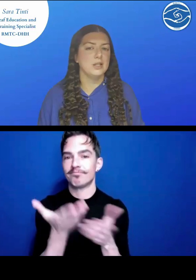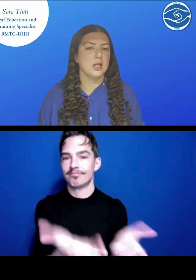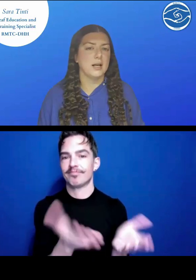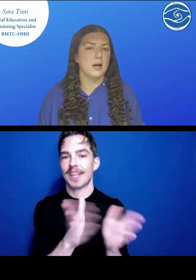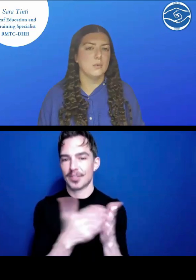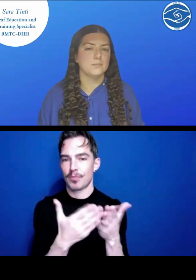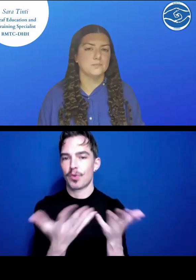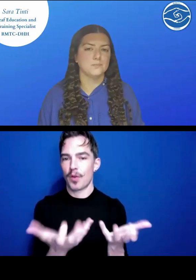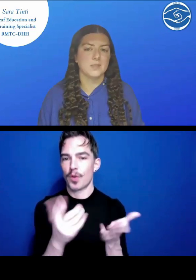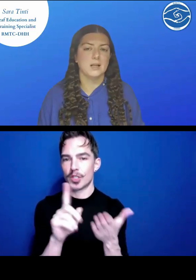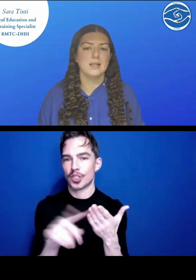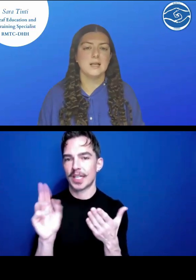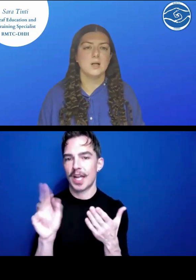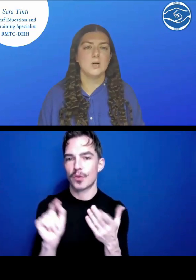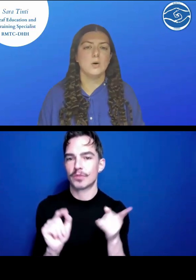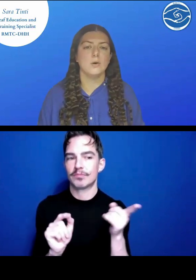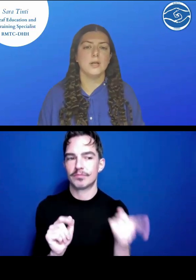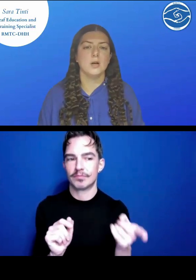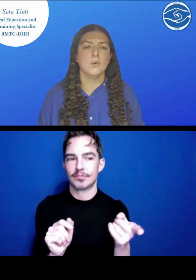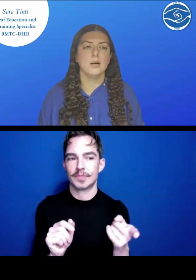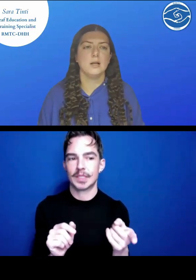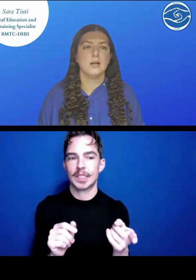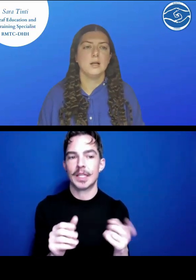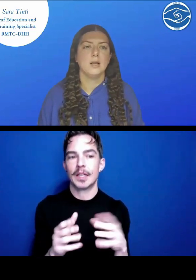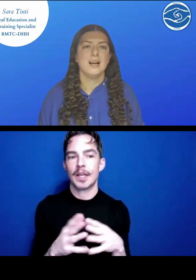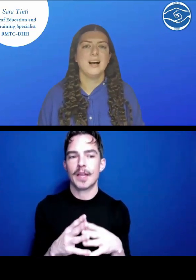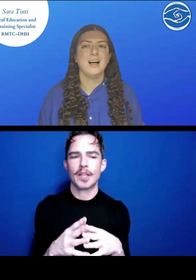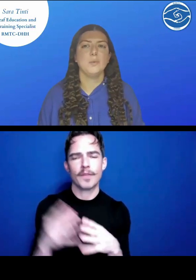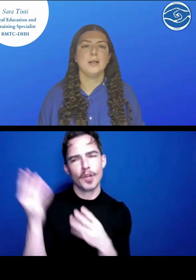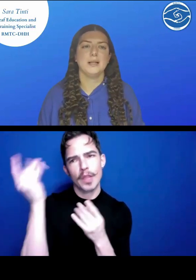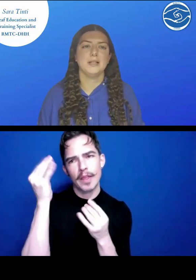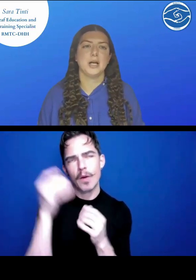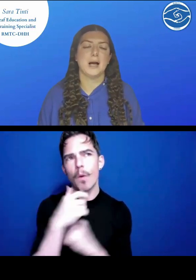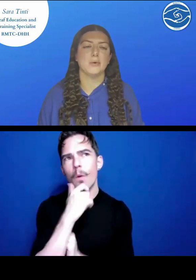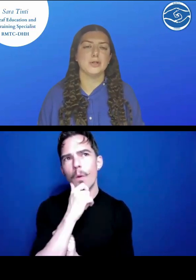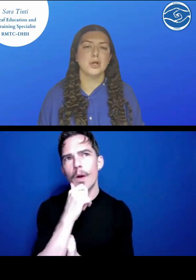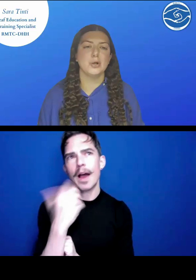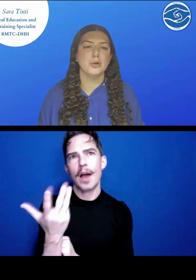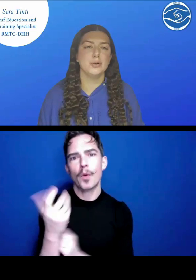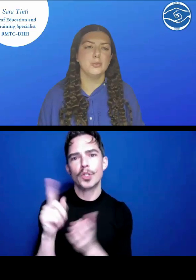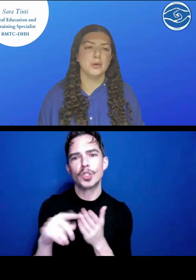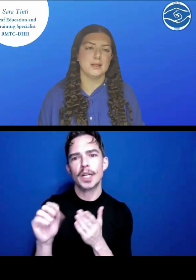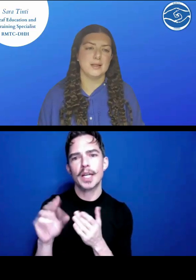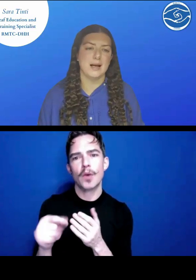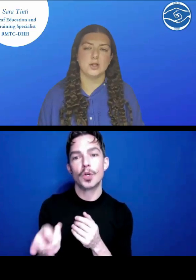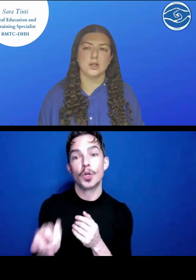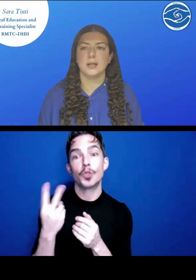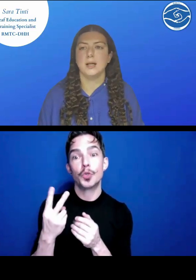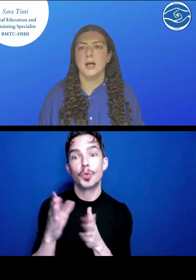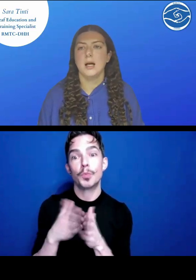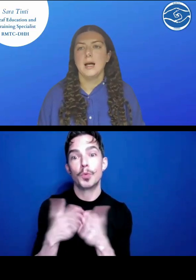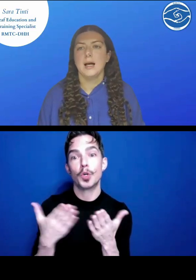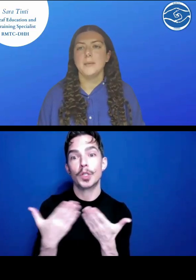wanted to check out. And let's say, oh, you know what? I wanted to check out two books. Actually,